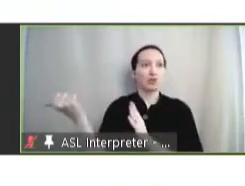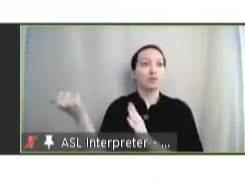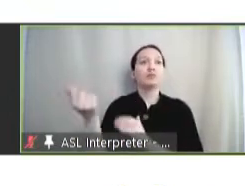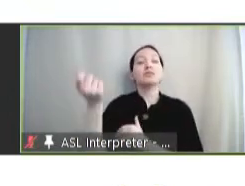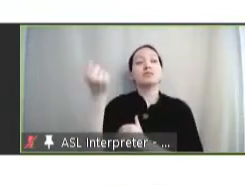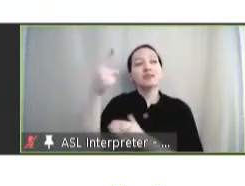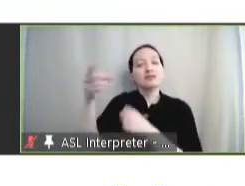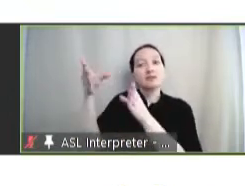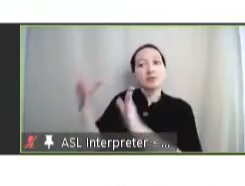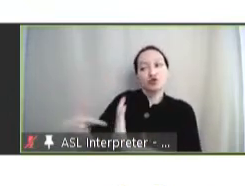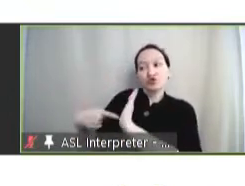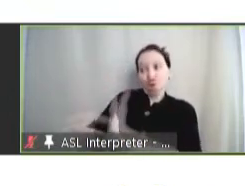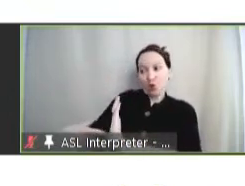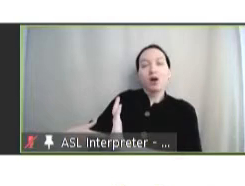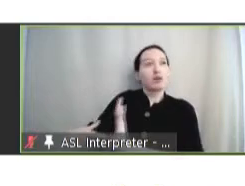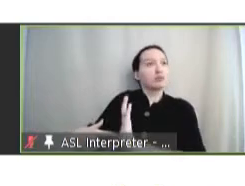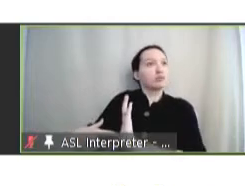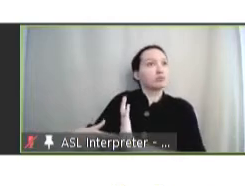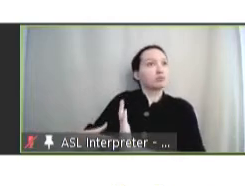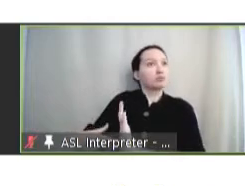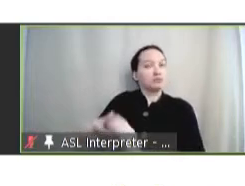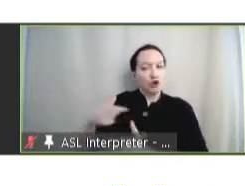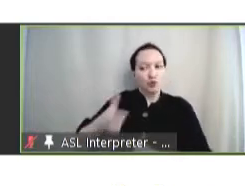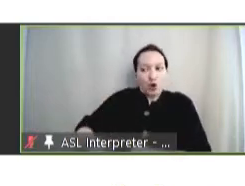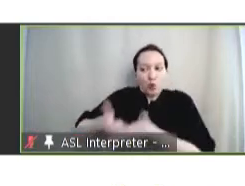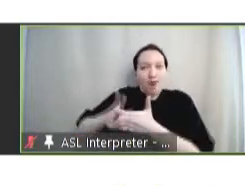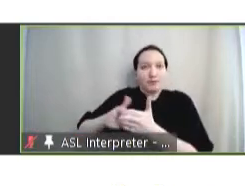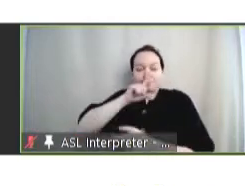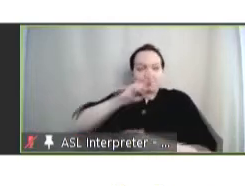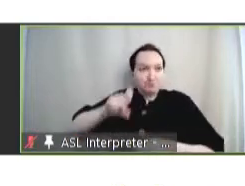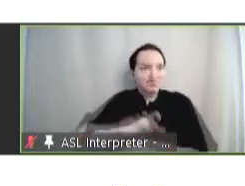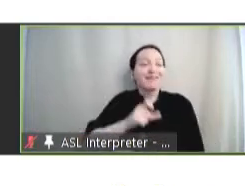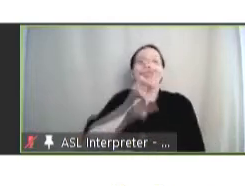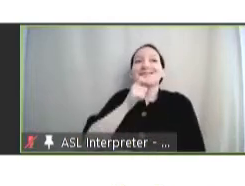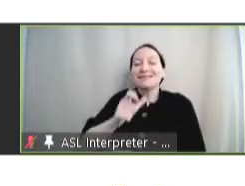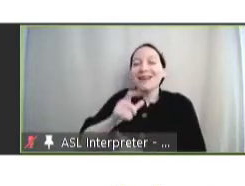can show that they were necessary to achieve a legitimate nondiscriminatory